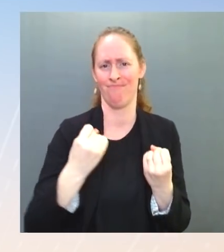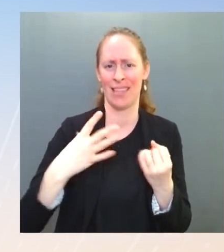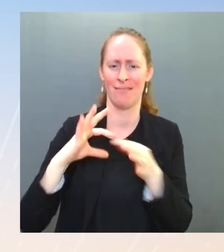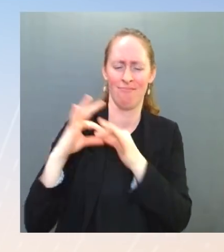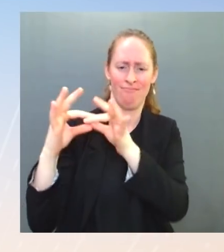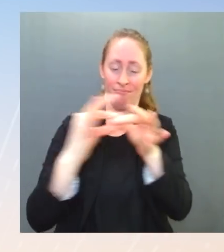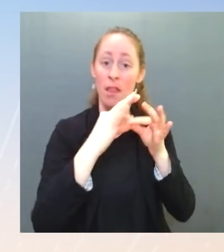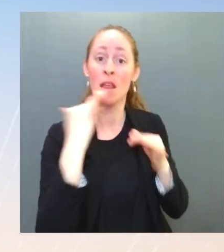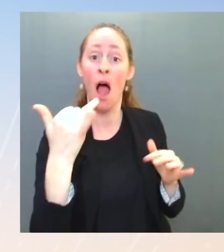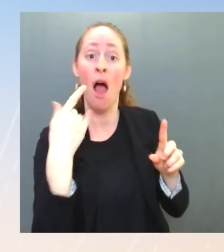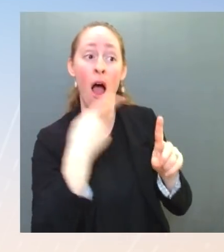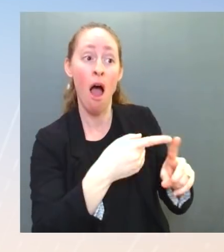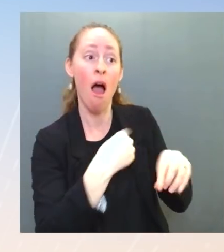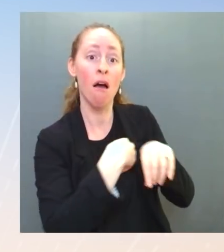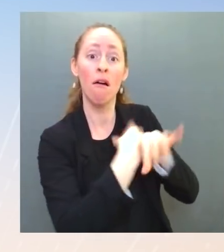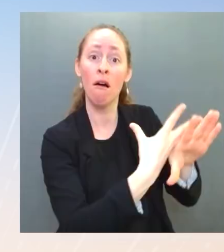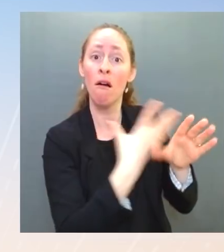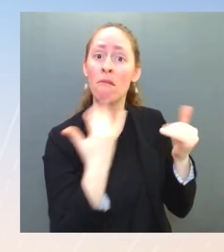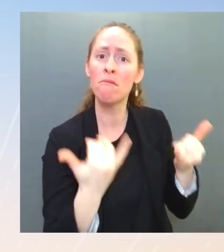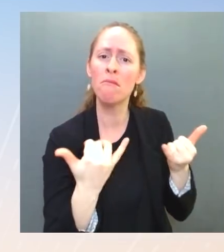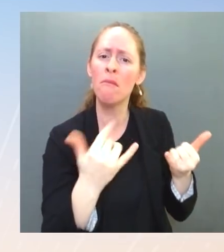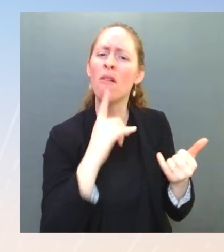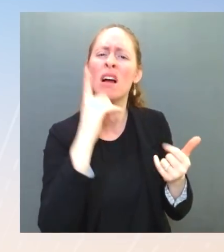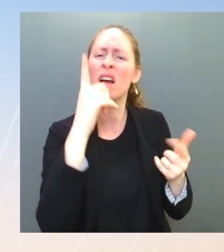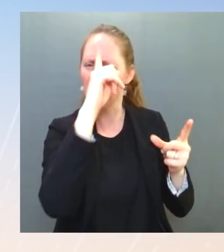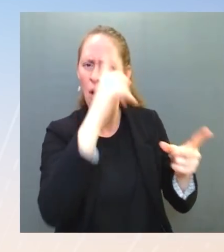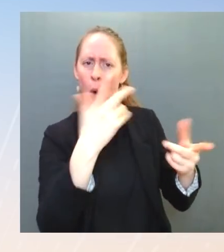recognizing that countries go at different paces